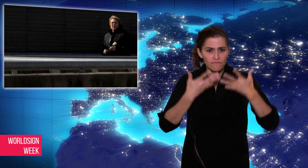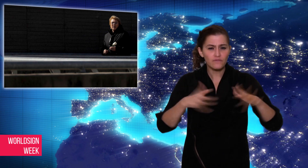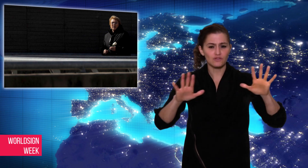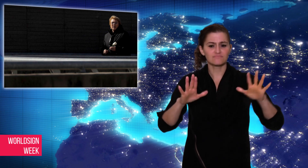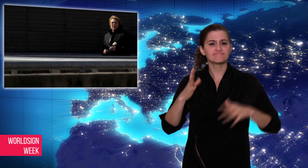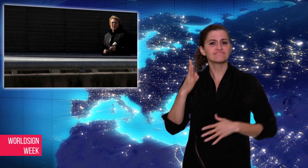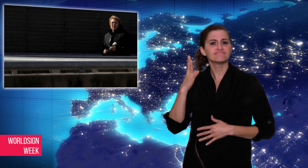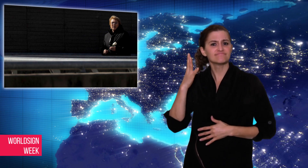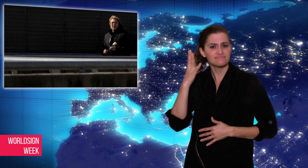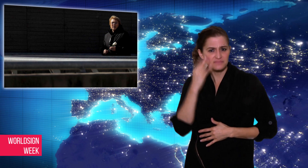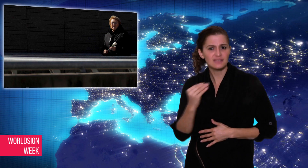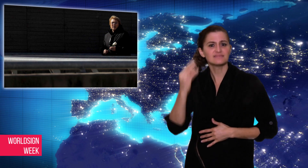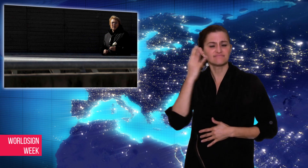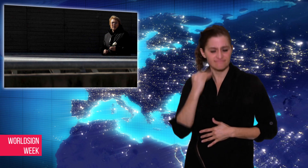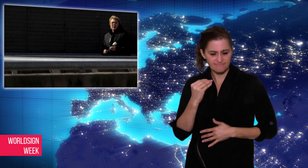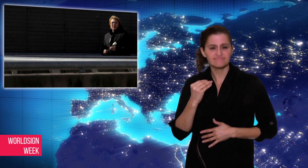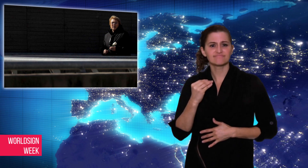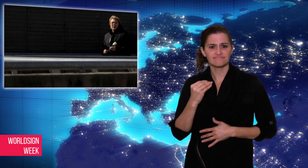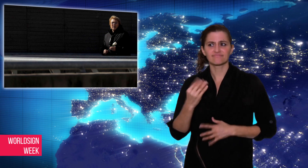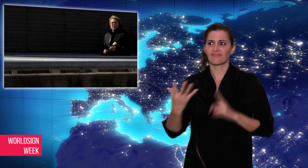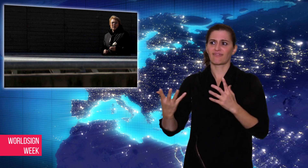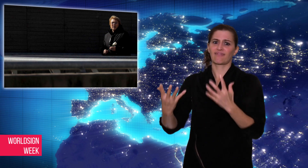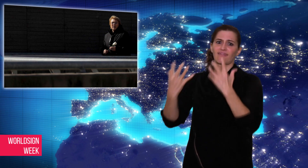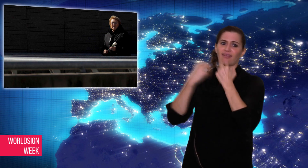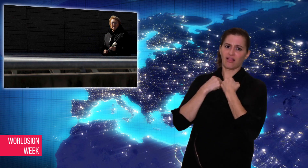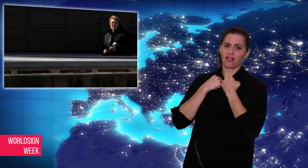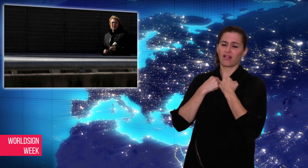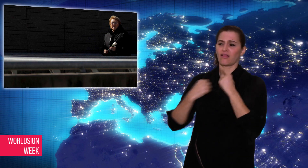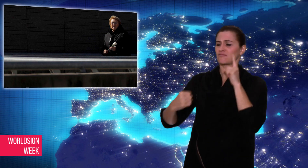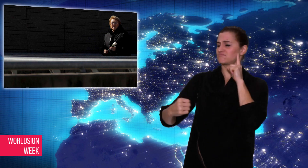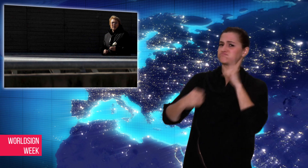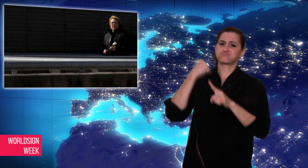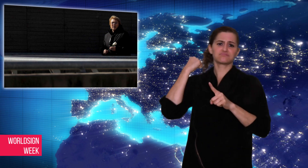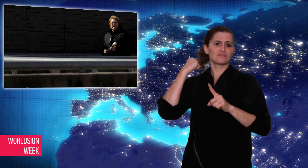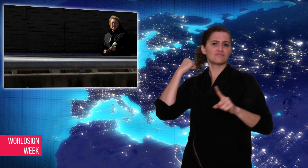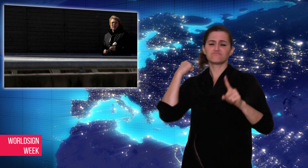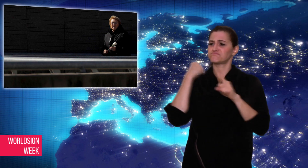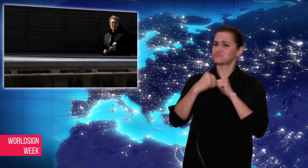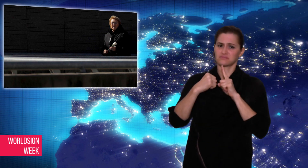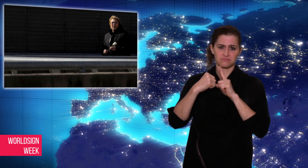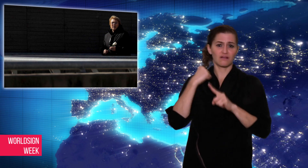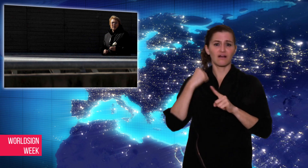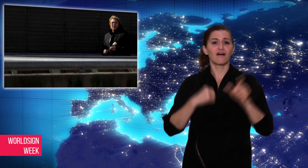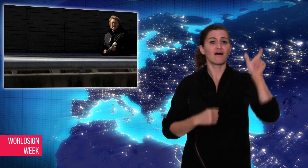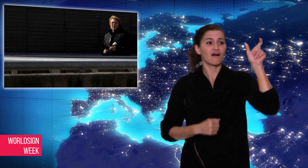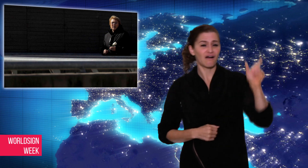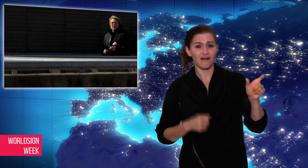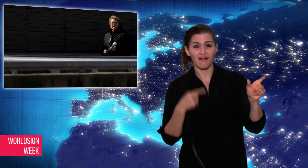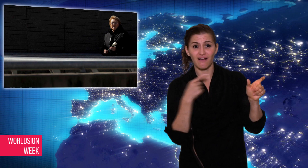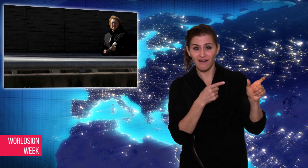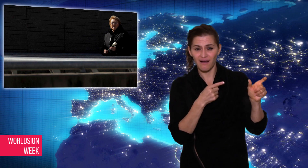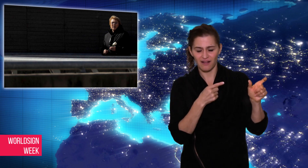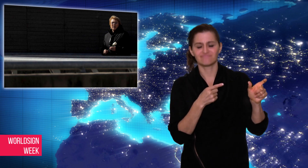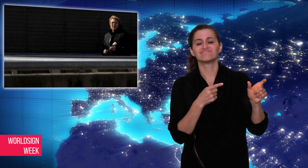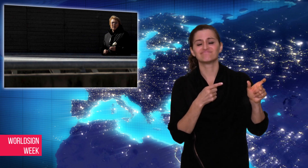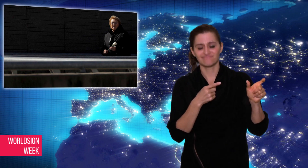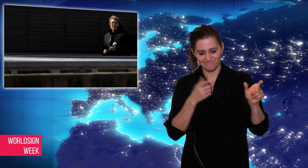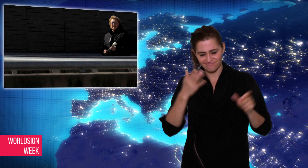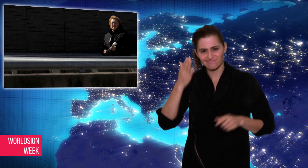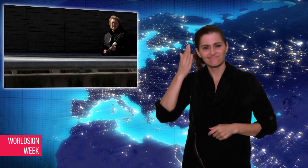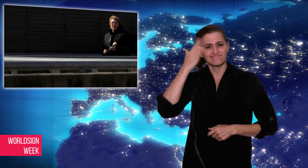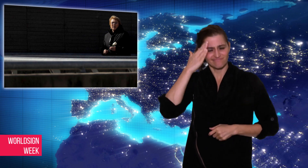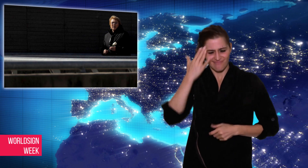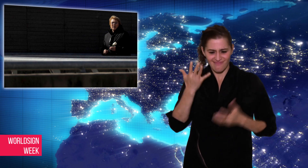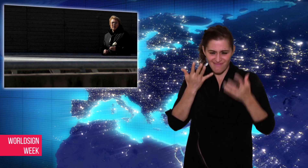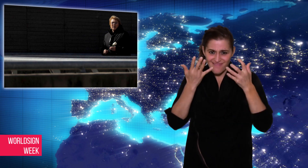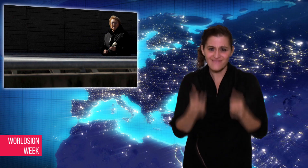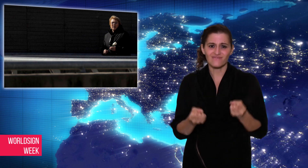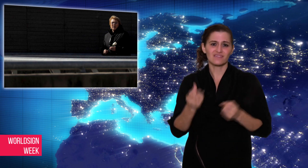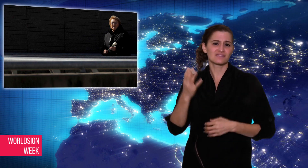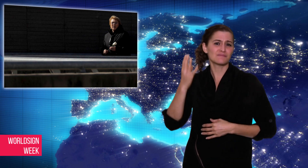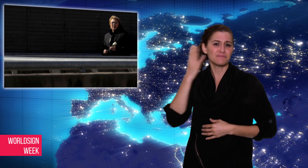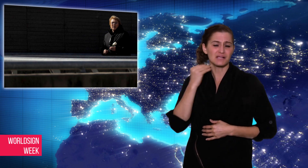of her human rights first hand, the